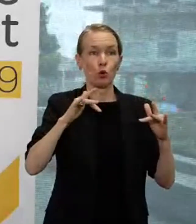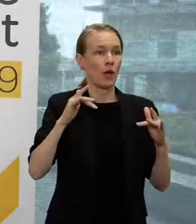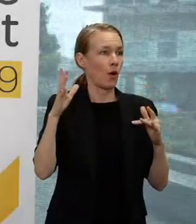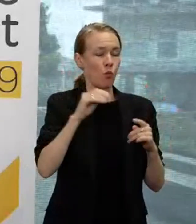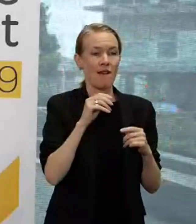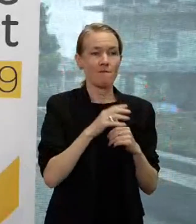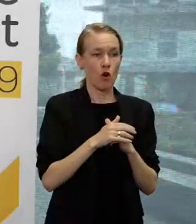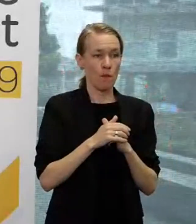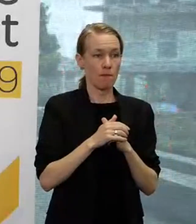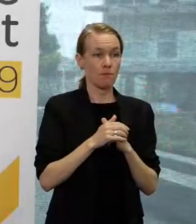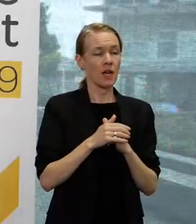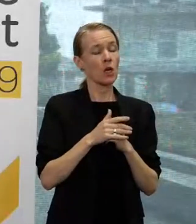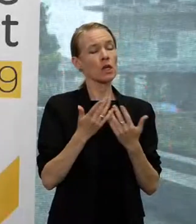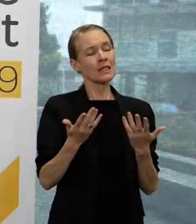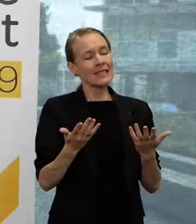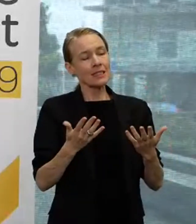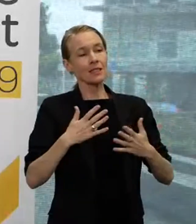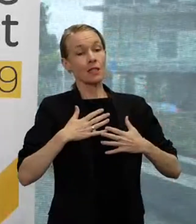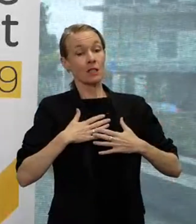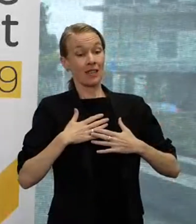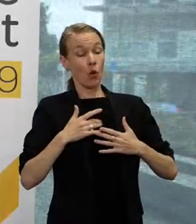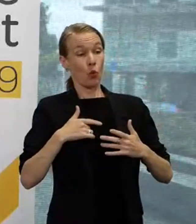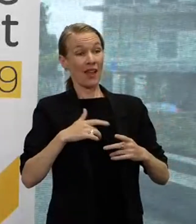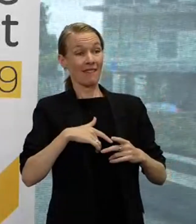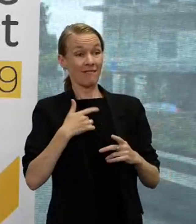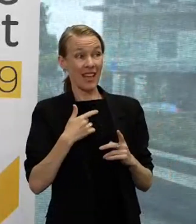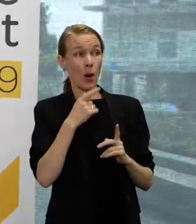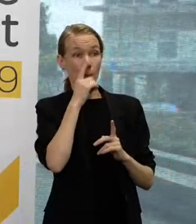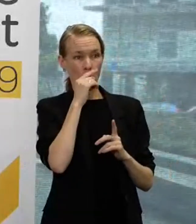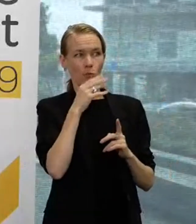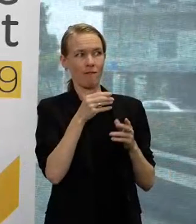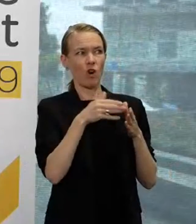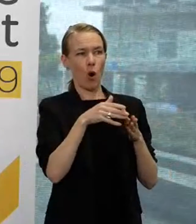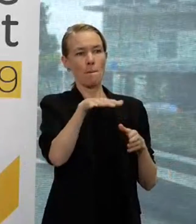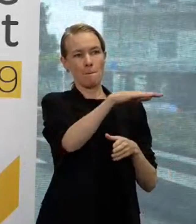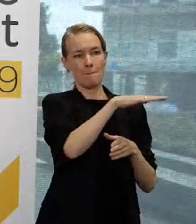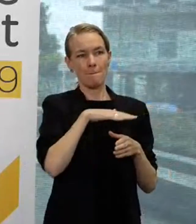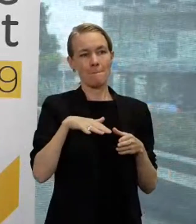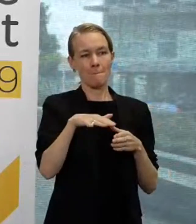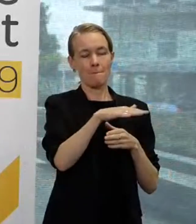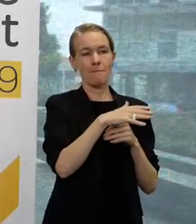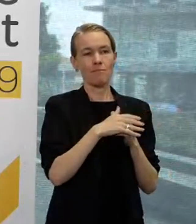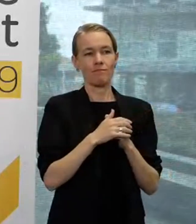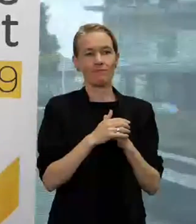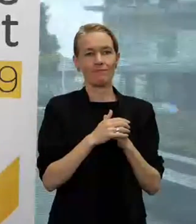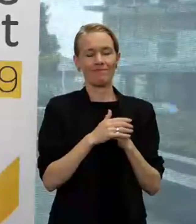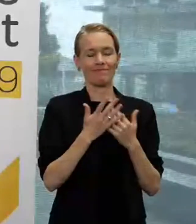where the likely source of infection is. But what it is a reminder is that, I've said this before, it's a tricky virus.